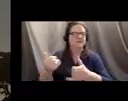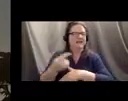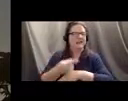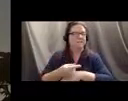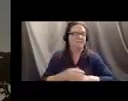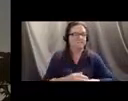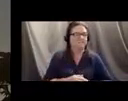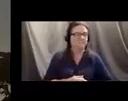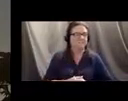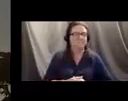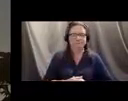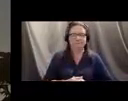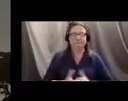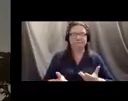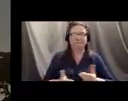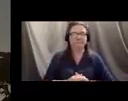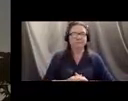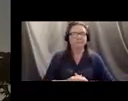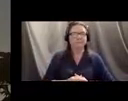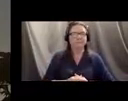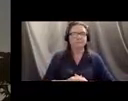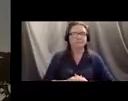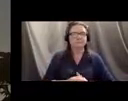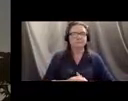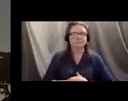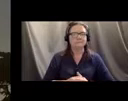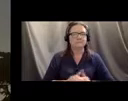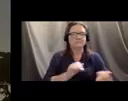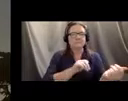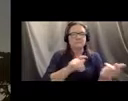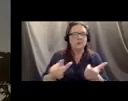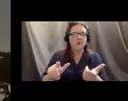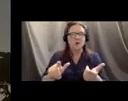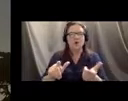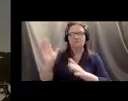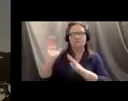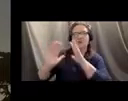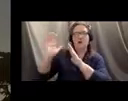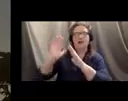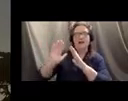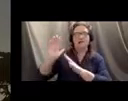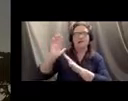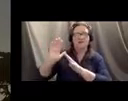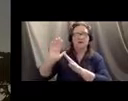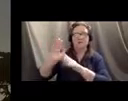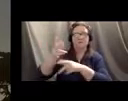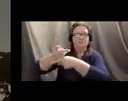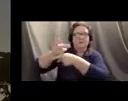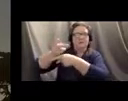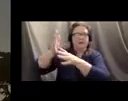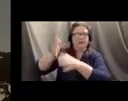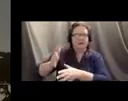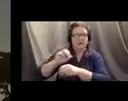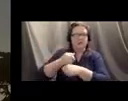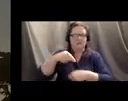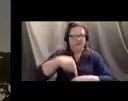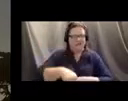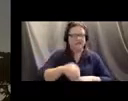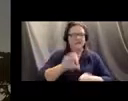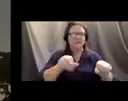And acknowledging all the elders ancestors and caretakers who have made this possible.